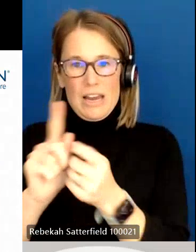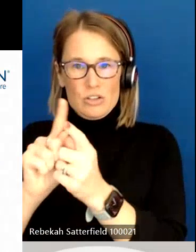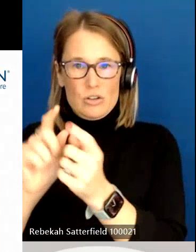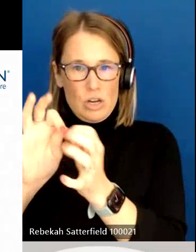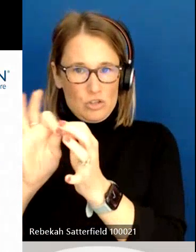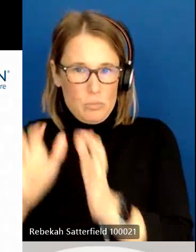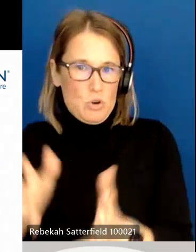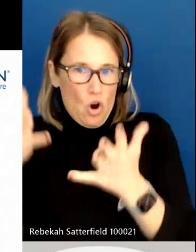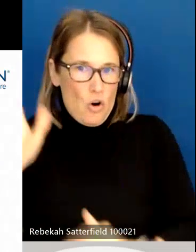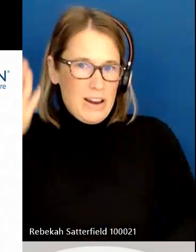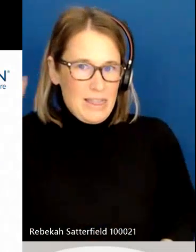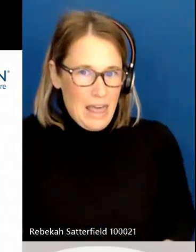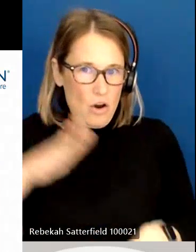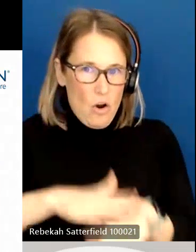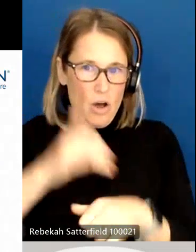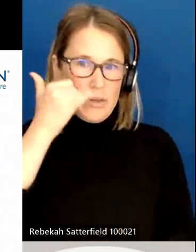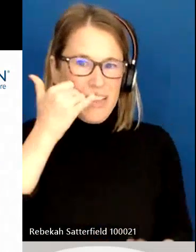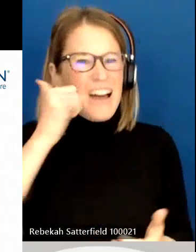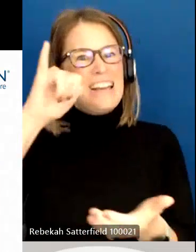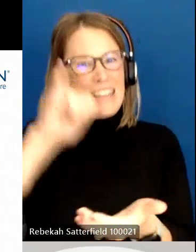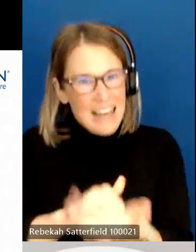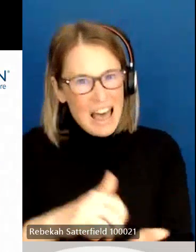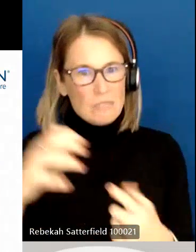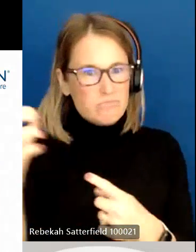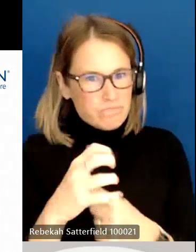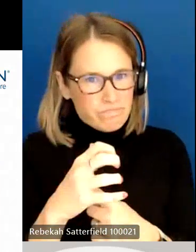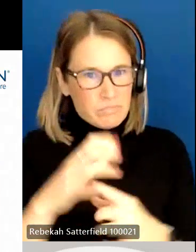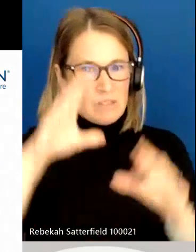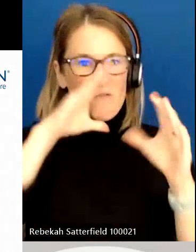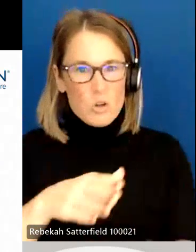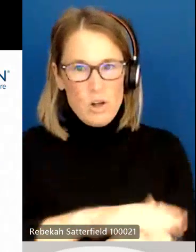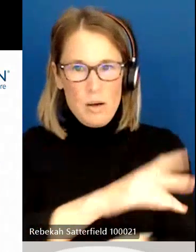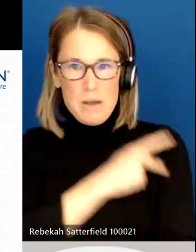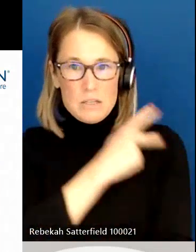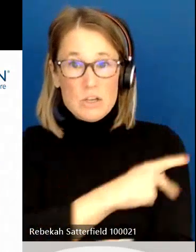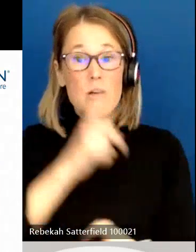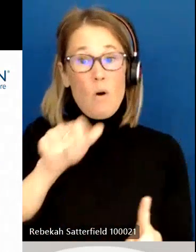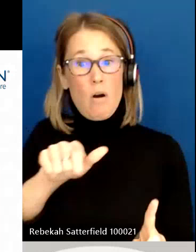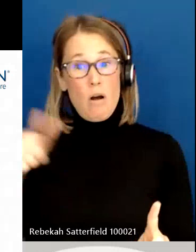is really patient centered right for all other languages as I mentioned we have 6,000 of them